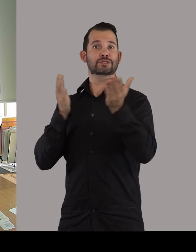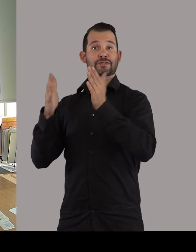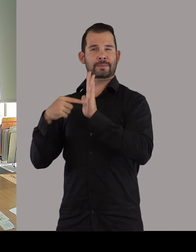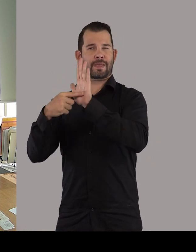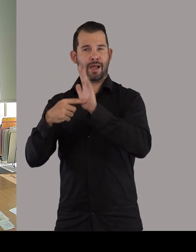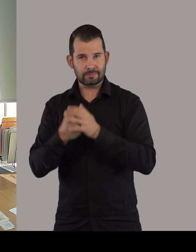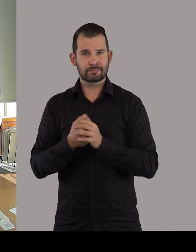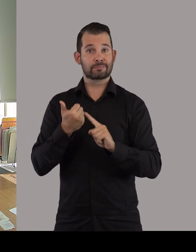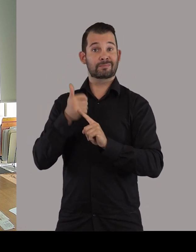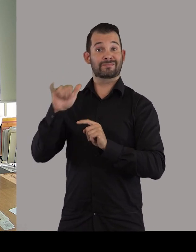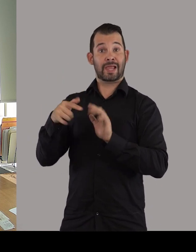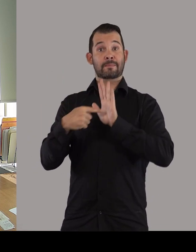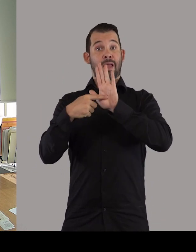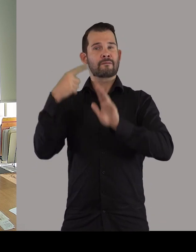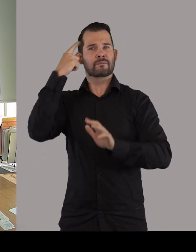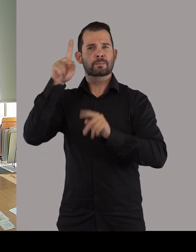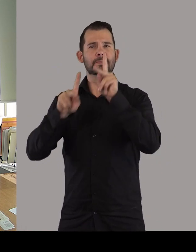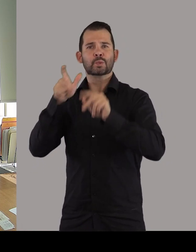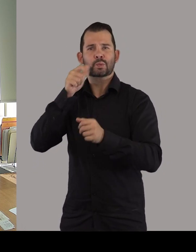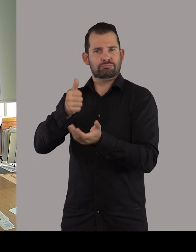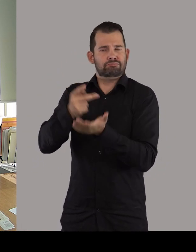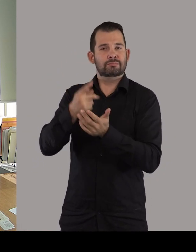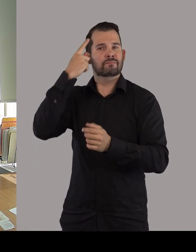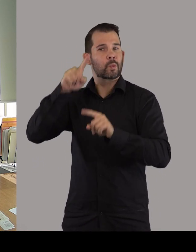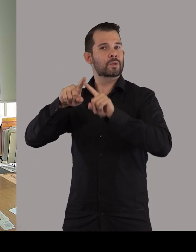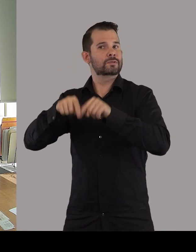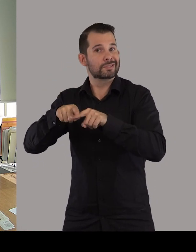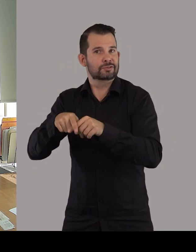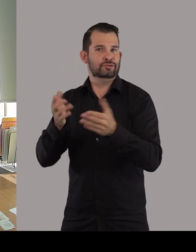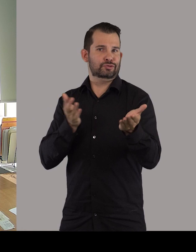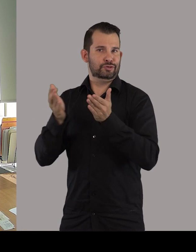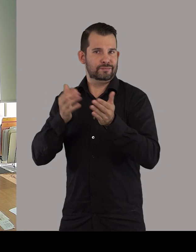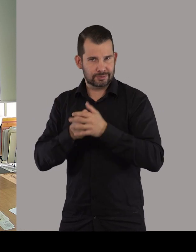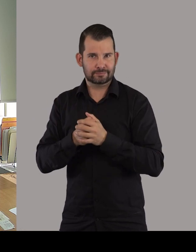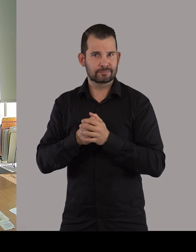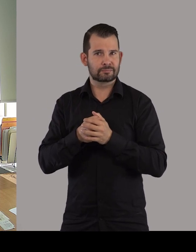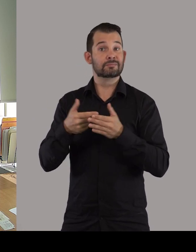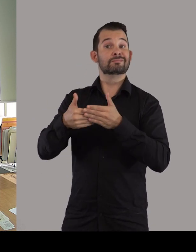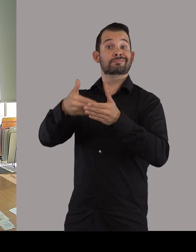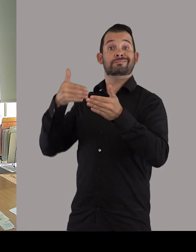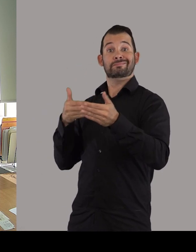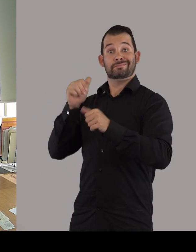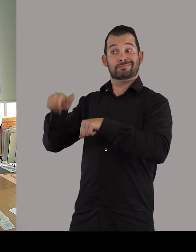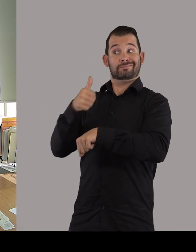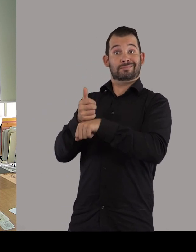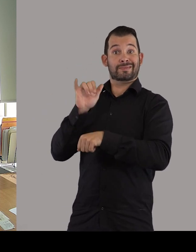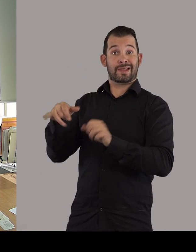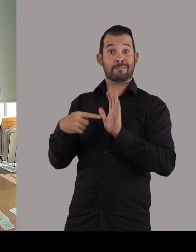This model is for persons who are eligible for conditional services. Prior to the creation of this model,